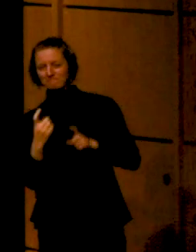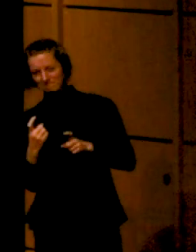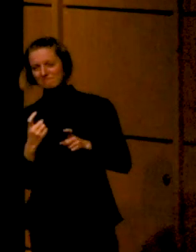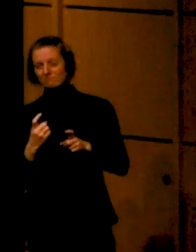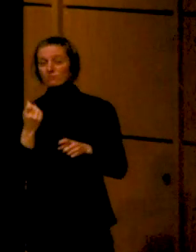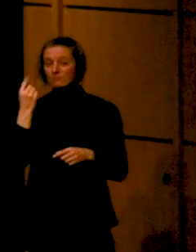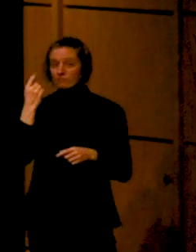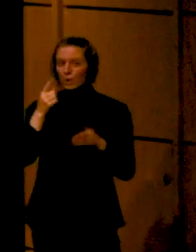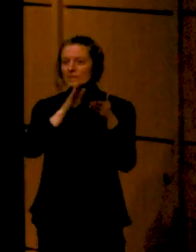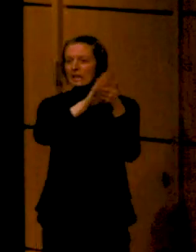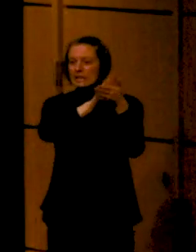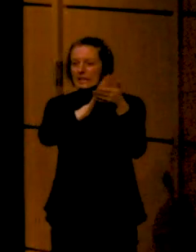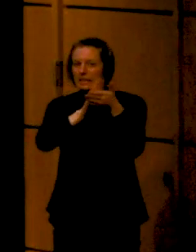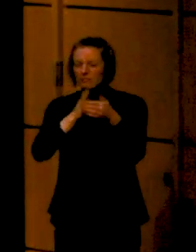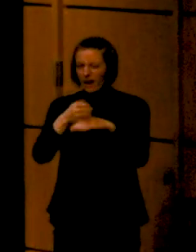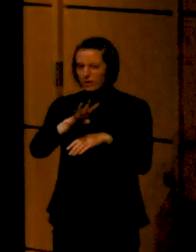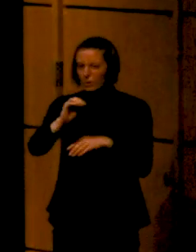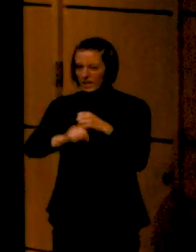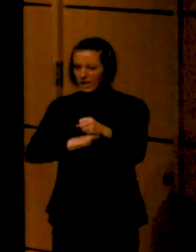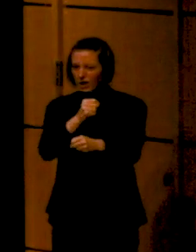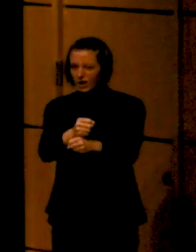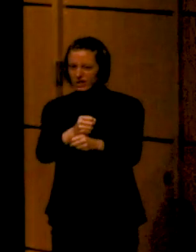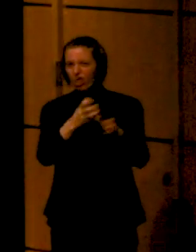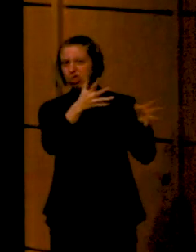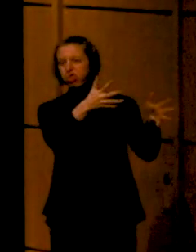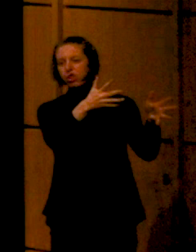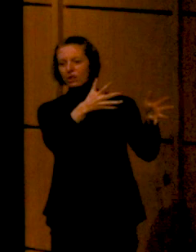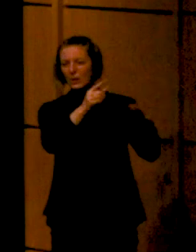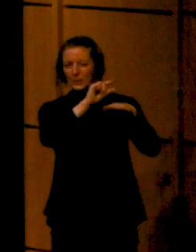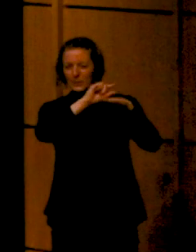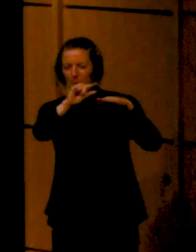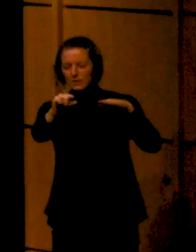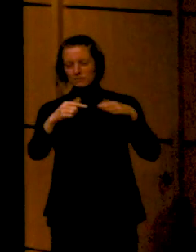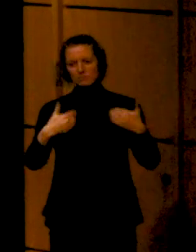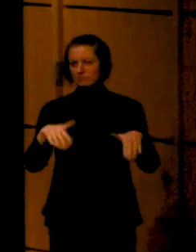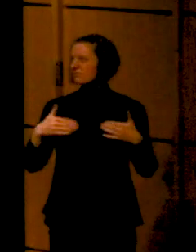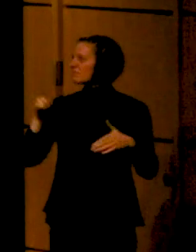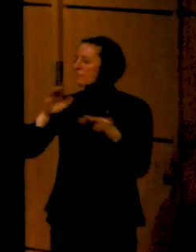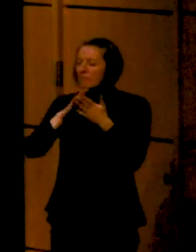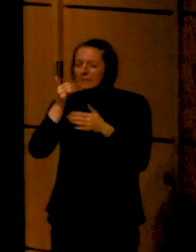after 40 almost 40 years. It needed it. It had a natural resin varnish that was beginning to yellow a bit.